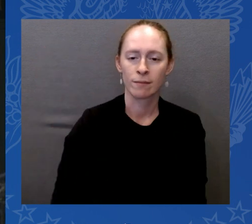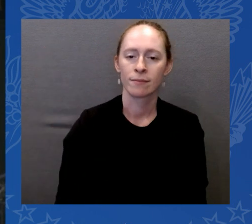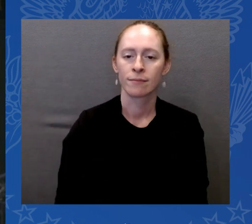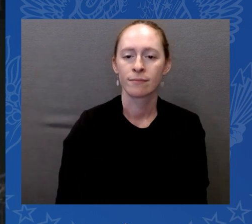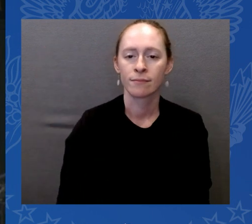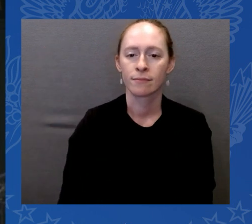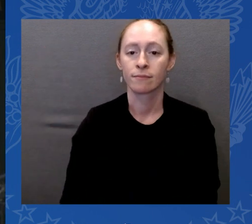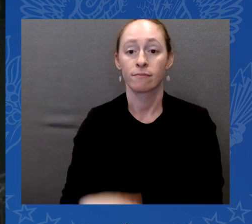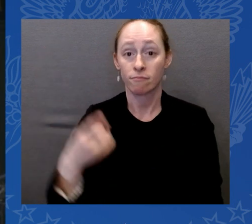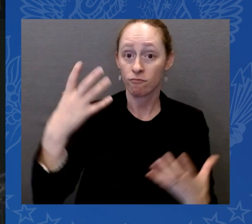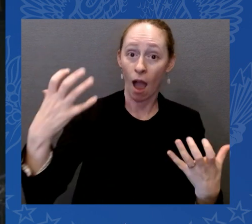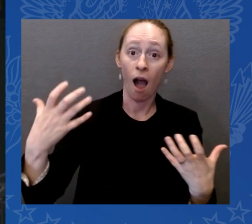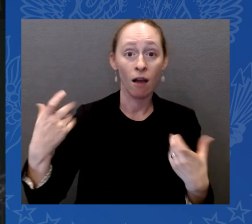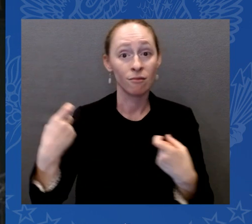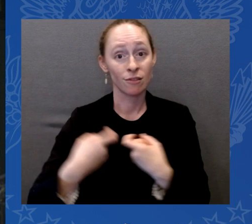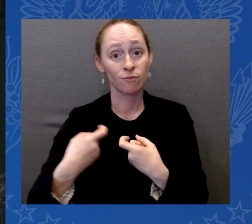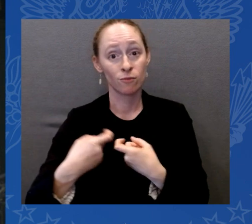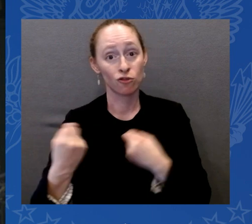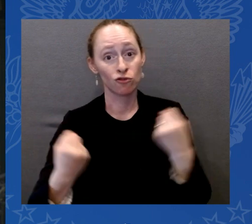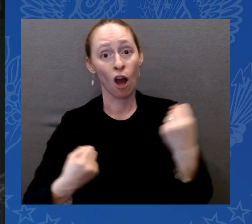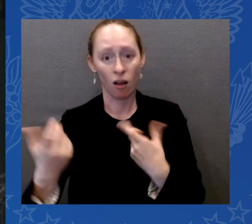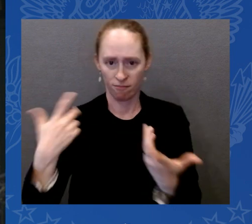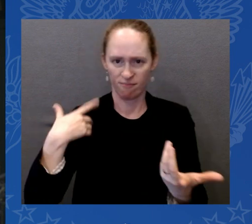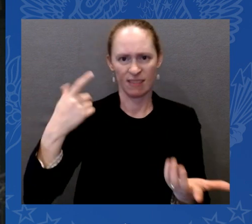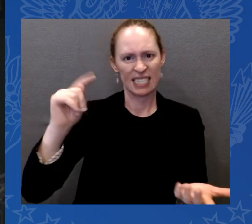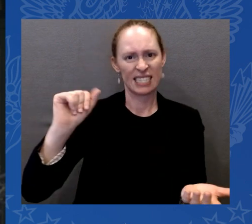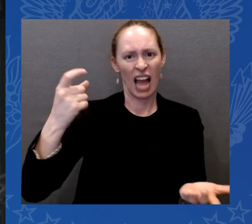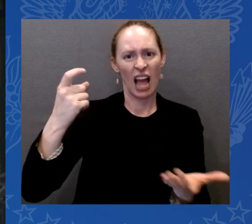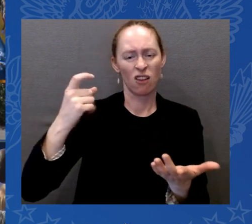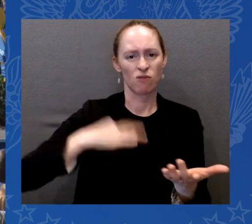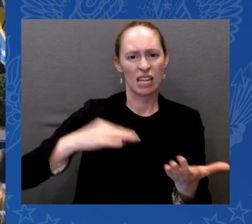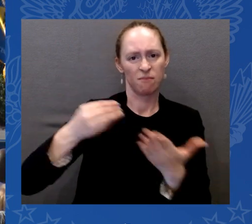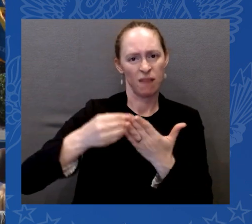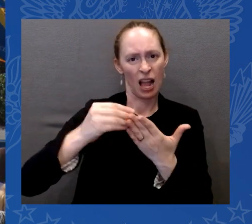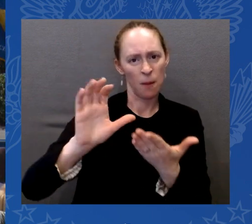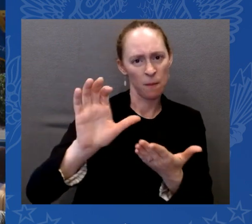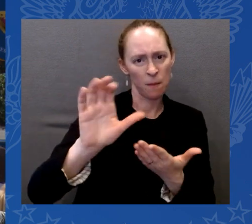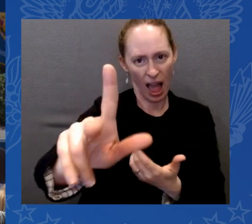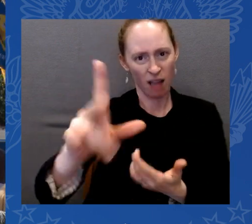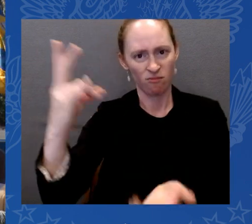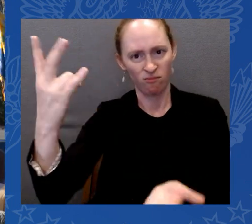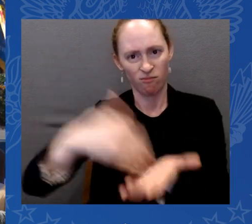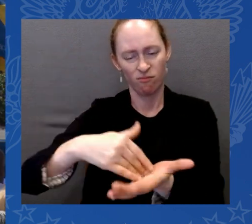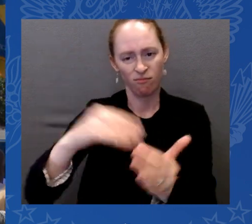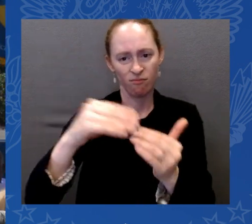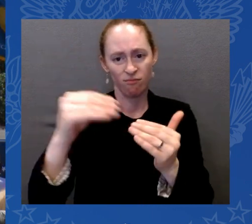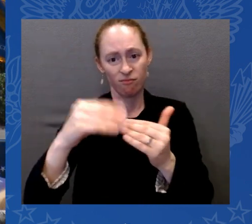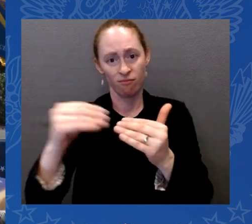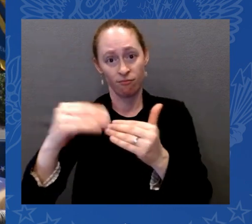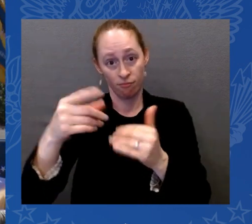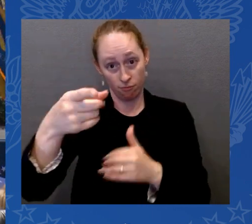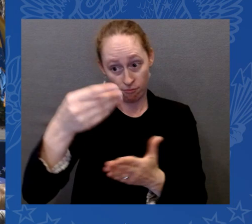or a fuel cell vehicle made in America. And for the first time, you can get a tax credit